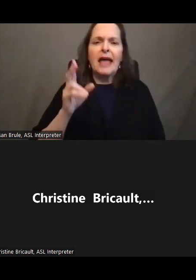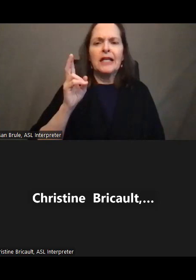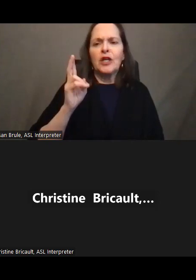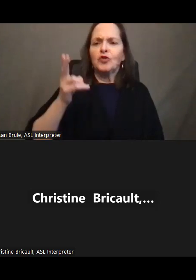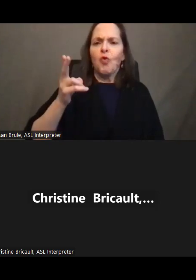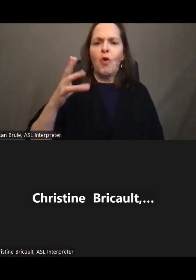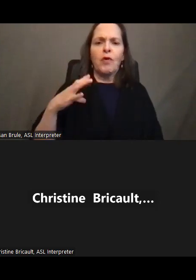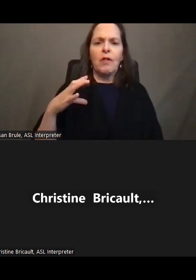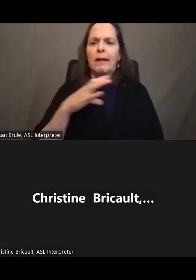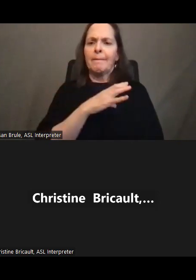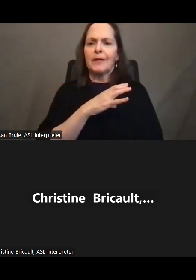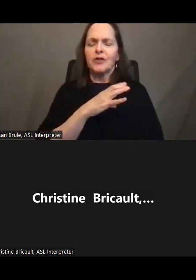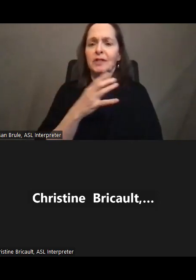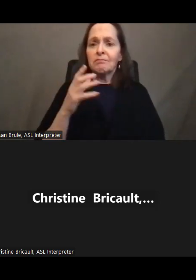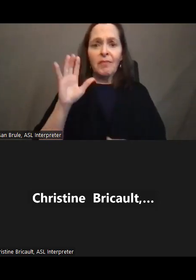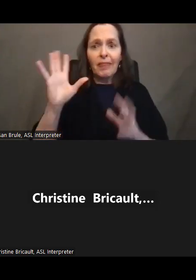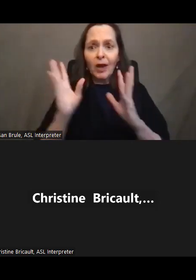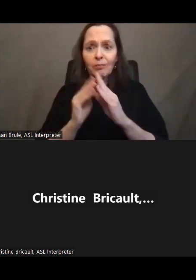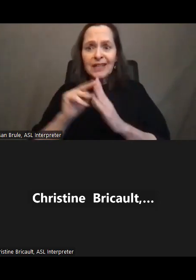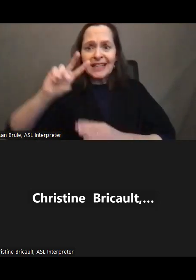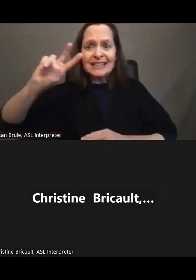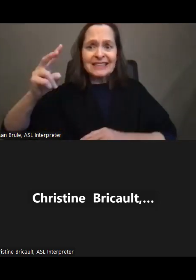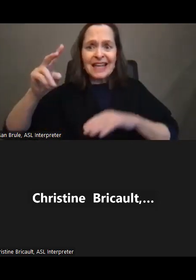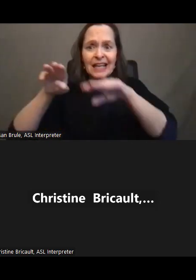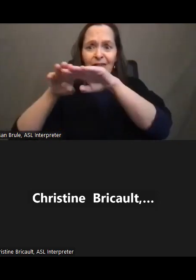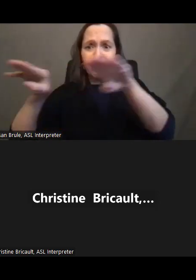immediately relocate their meetings to an